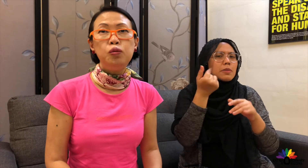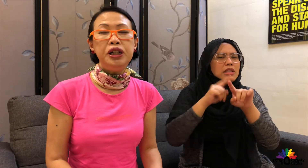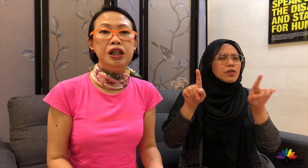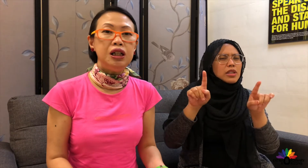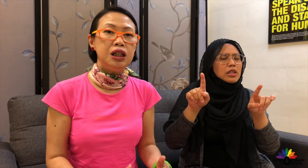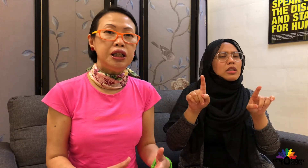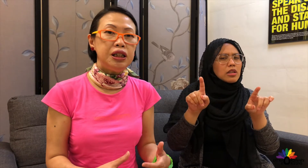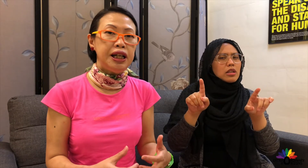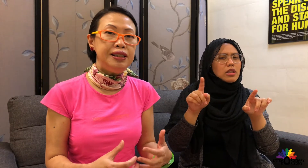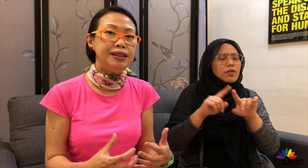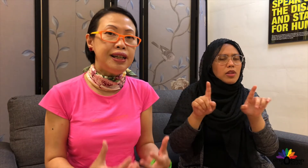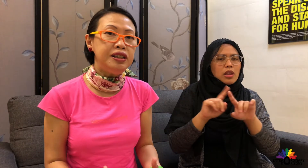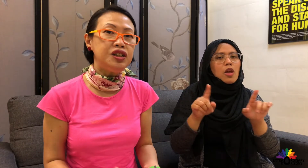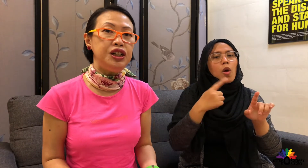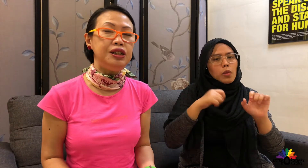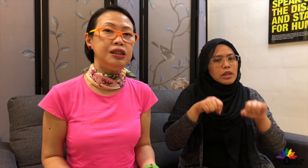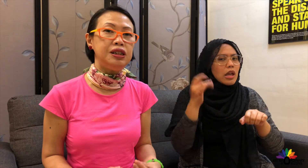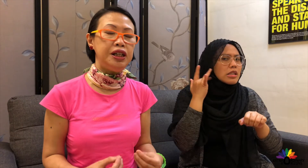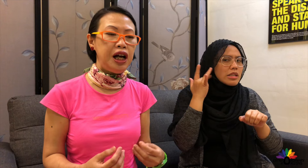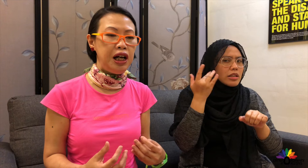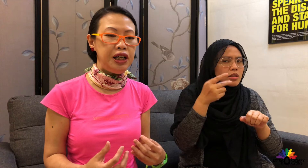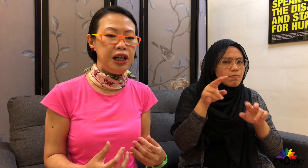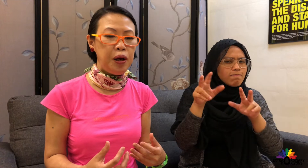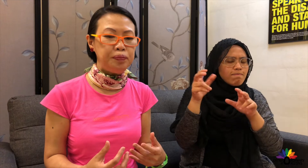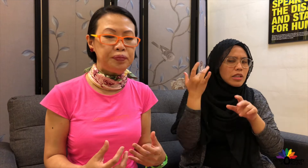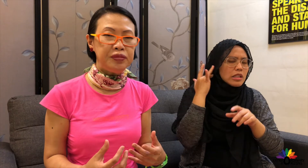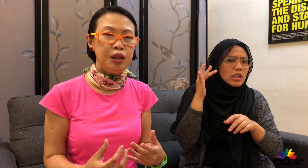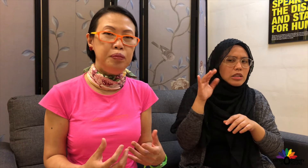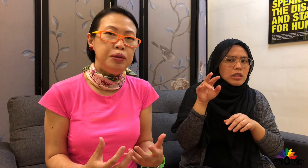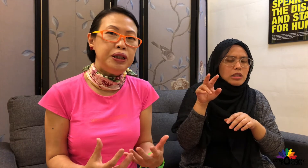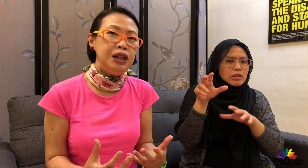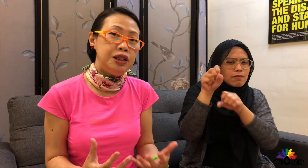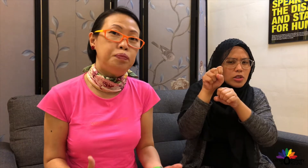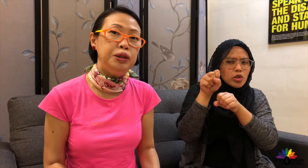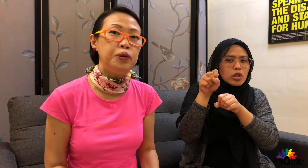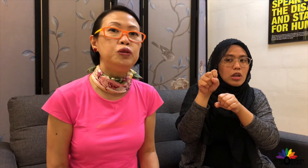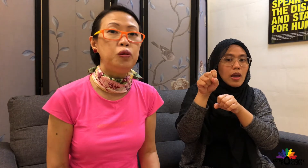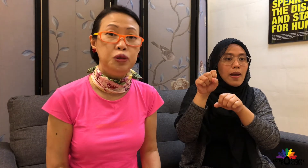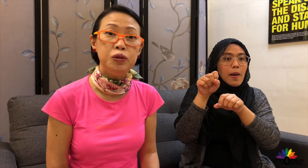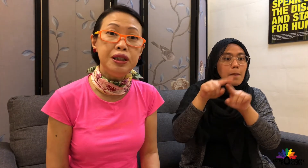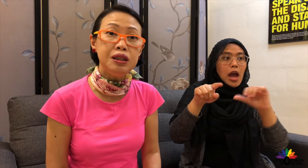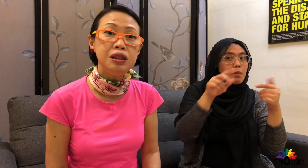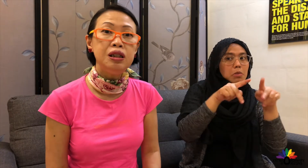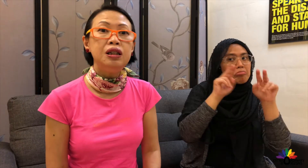We can sense things that maybe other people don't notice.